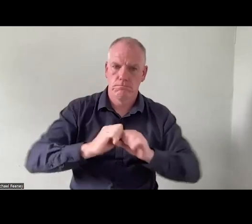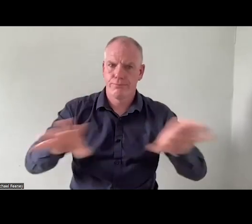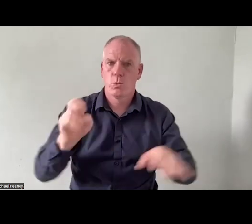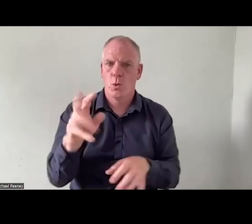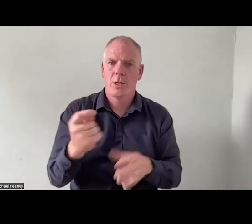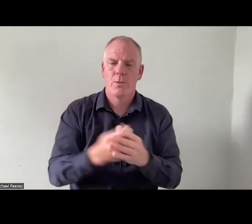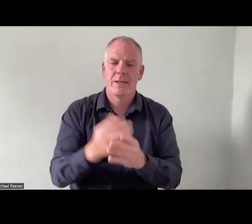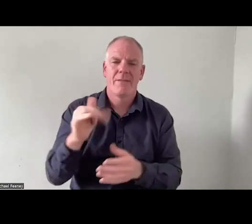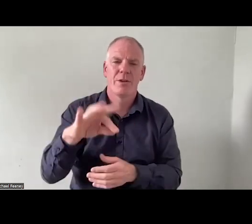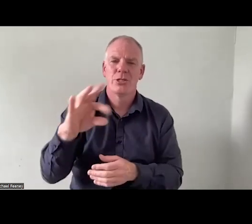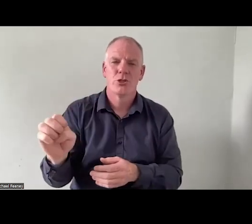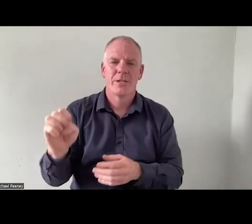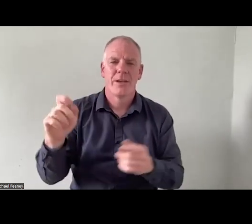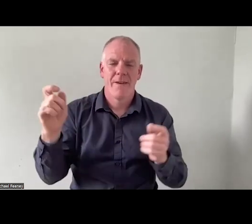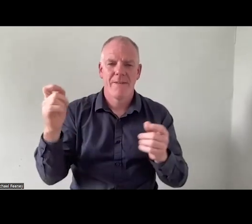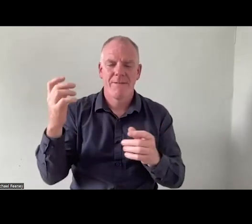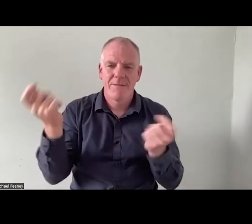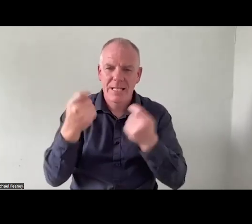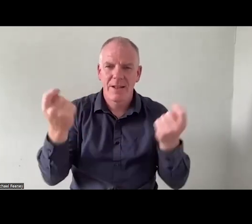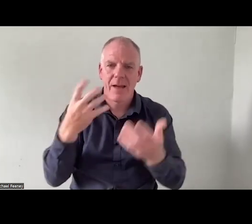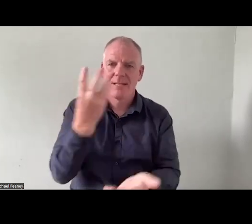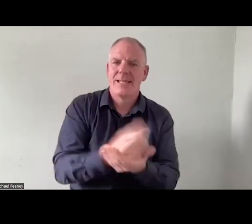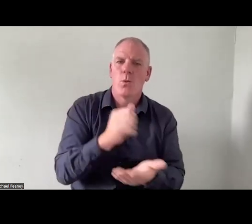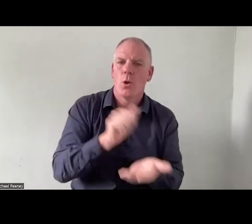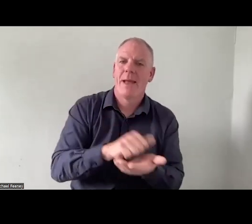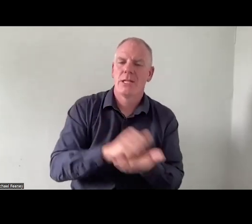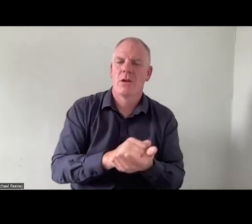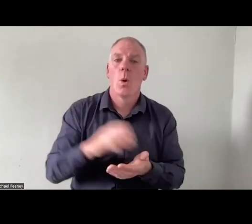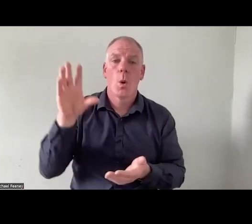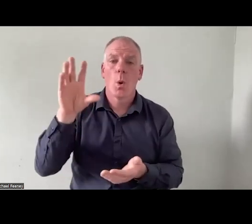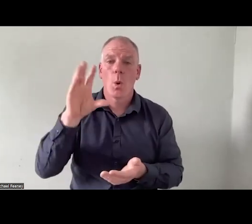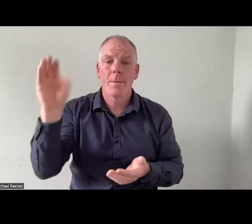having download pages for companies to download the software themselves,